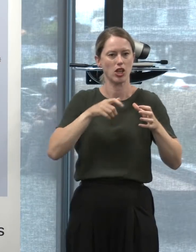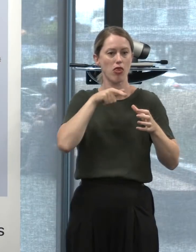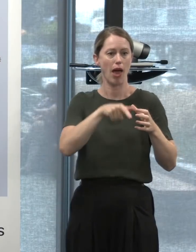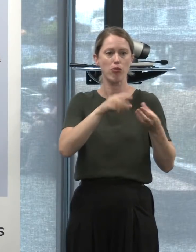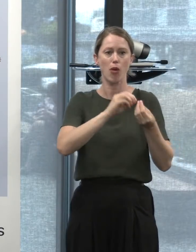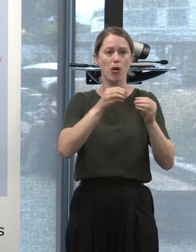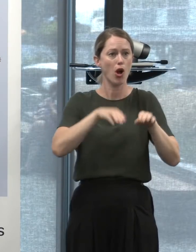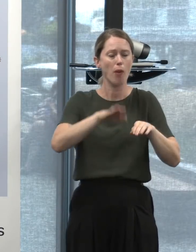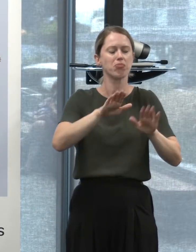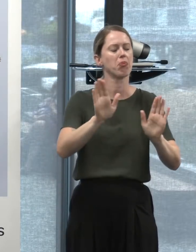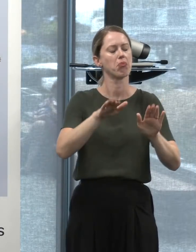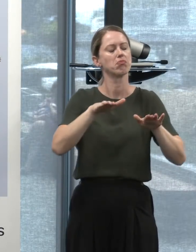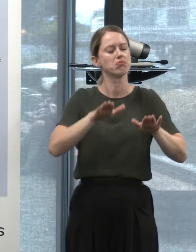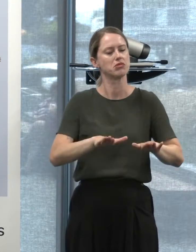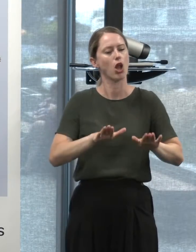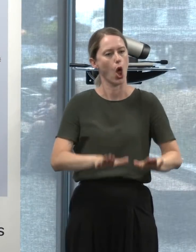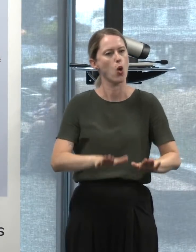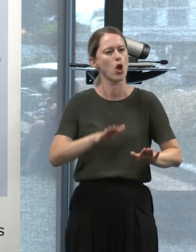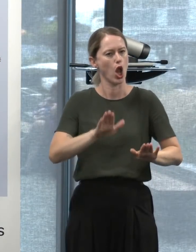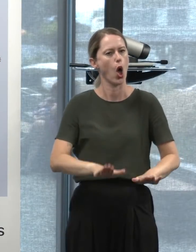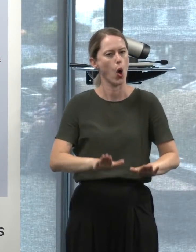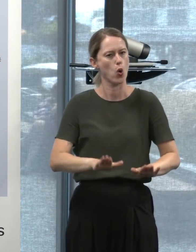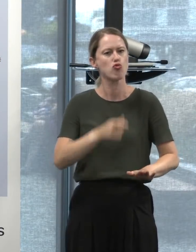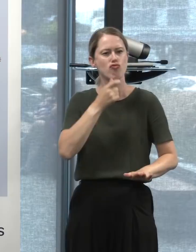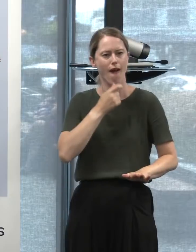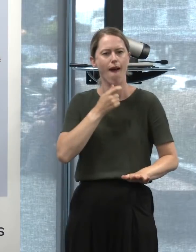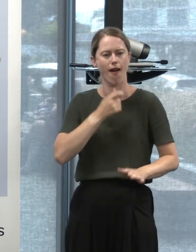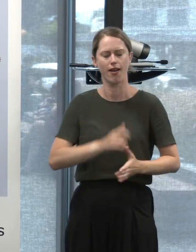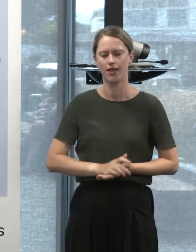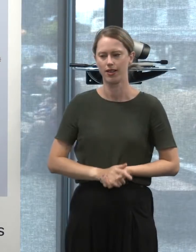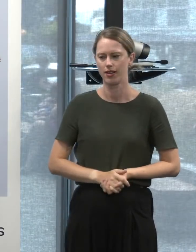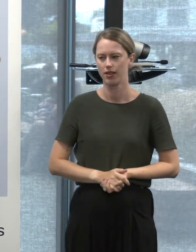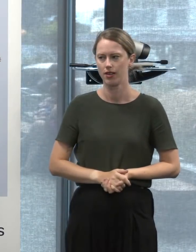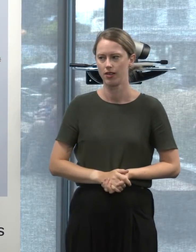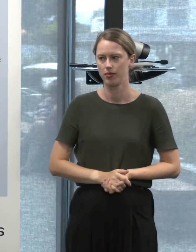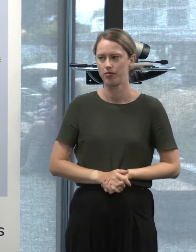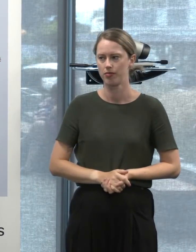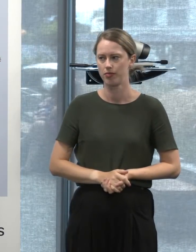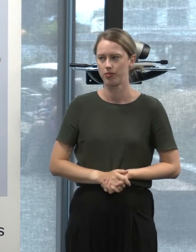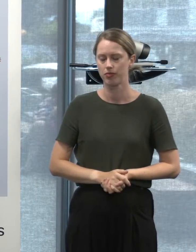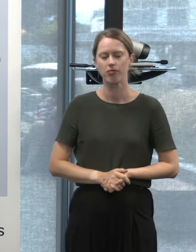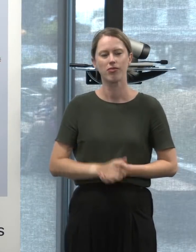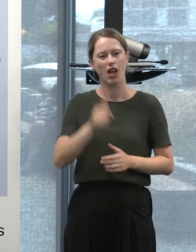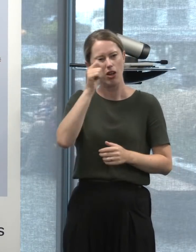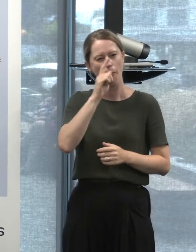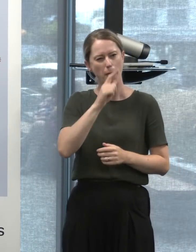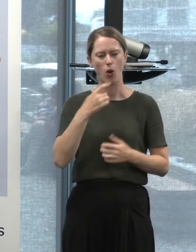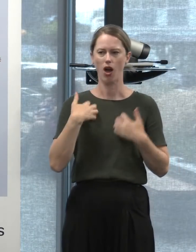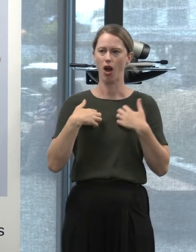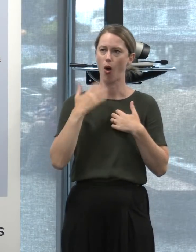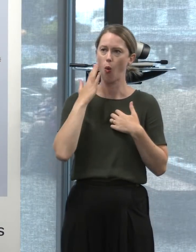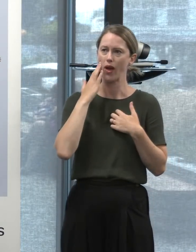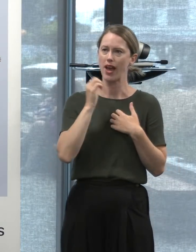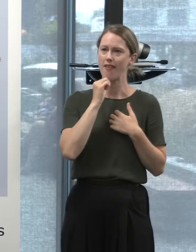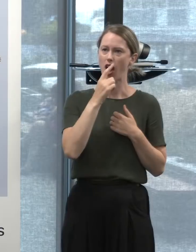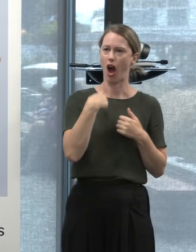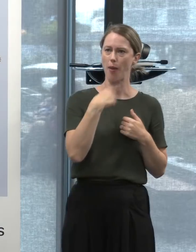That includes severe allergic reactions like anaphylaxis and